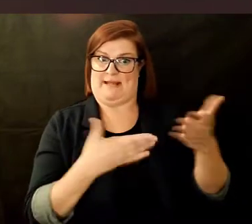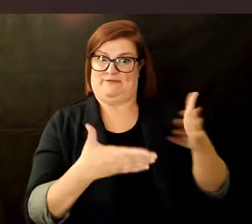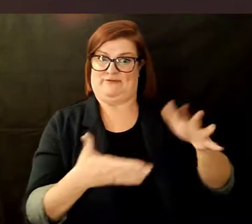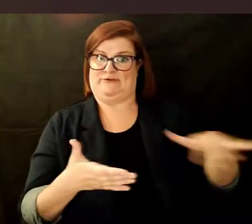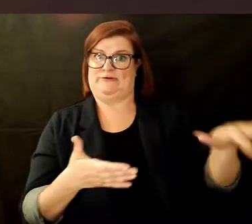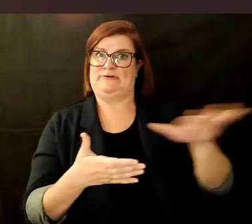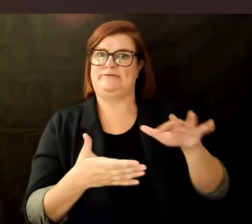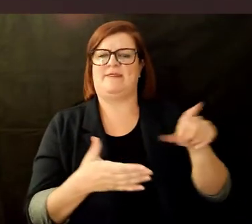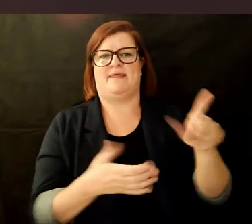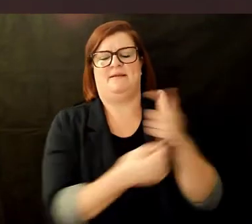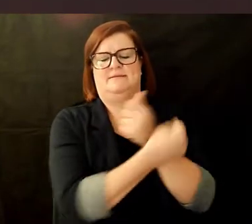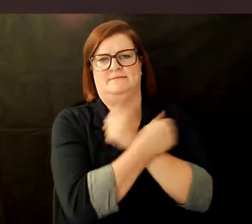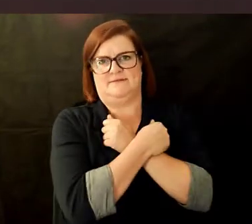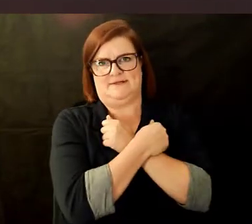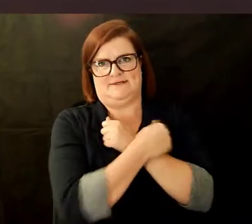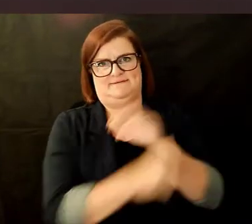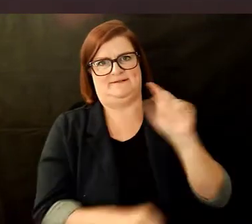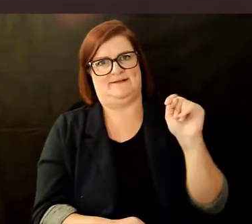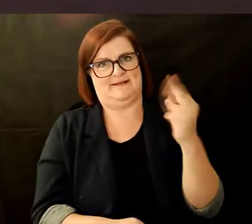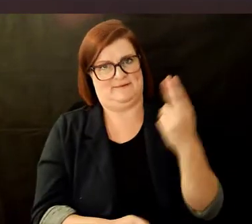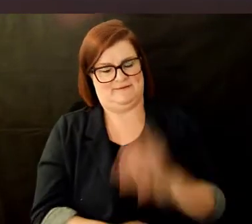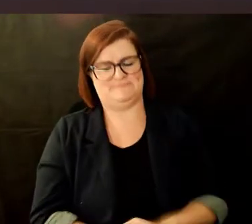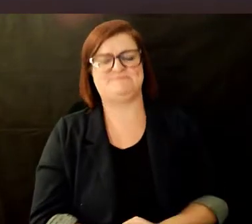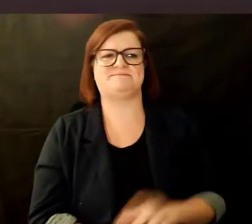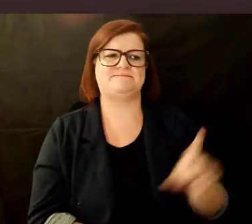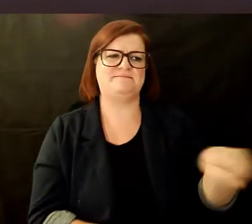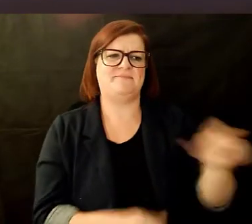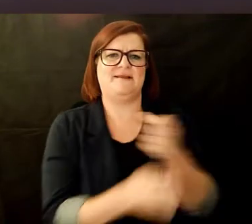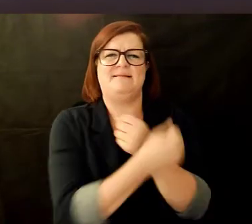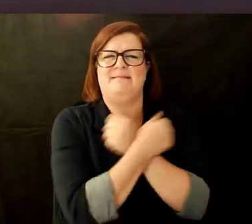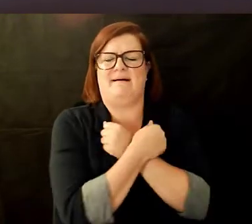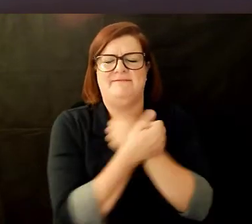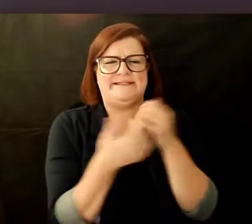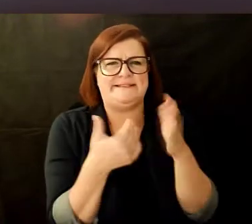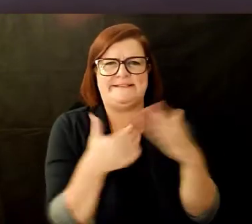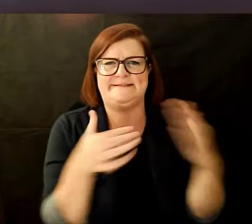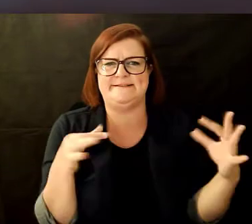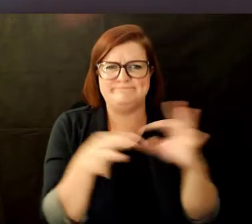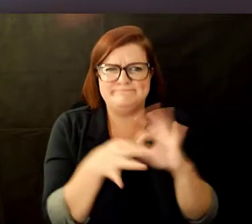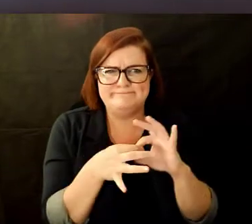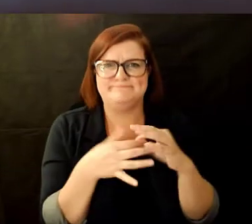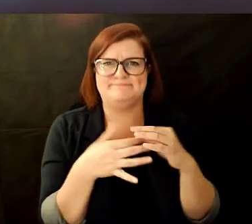is that they love telehealth. They love the ease, the convenience of it.